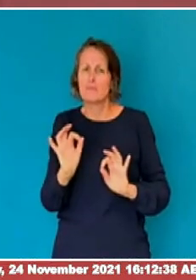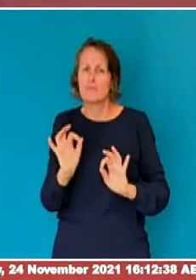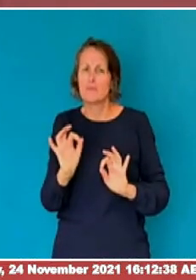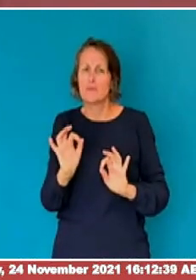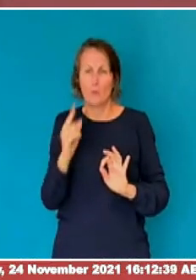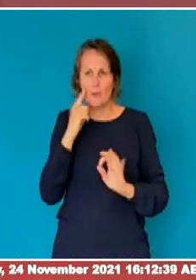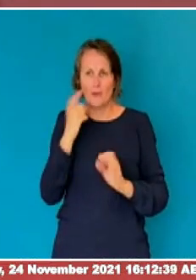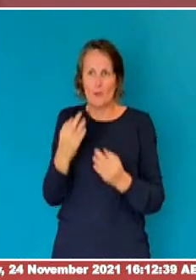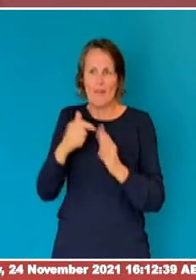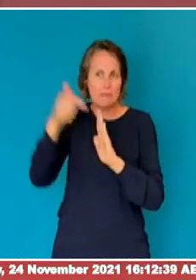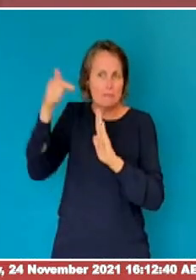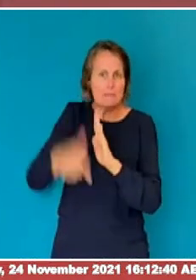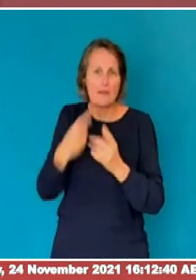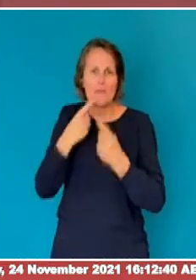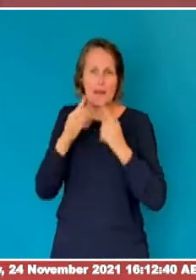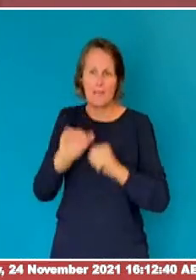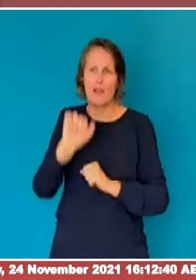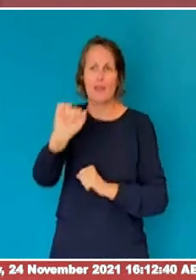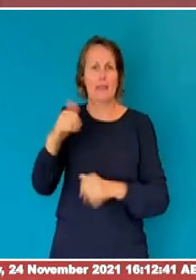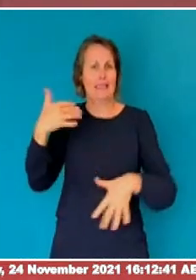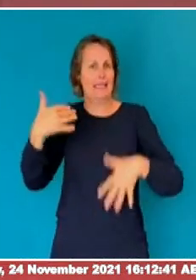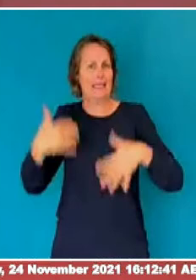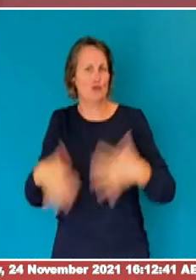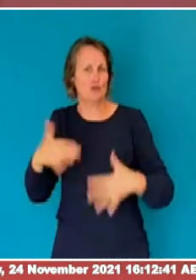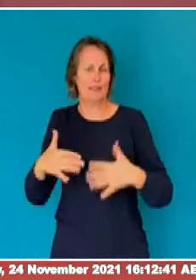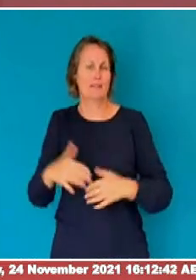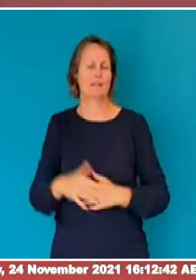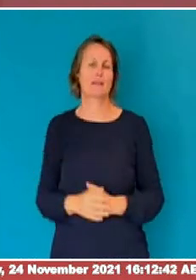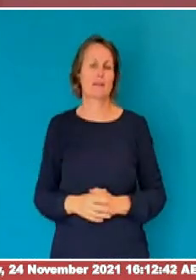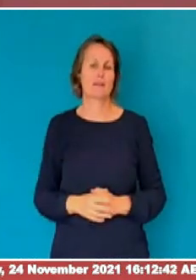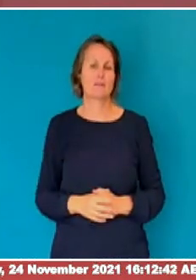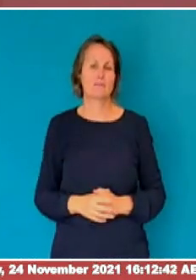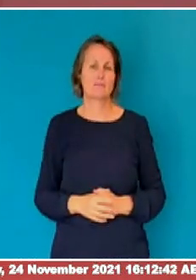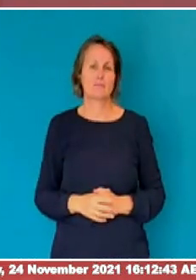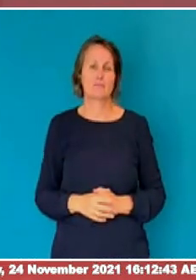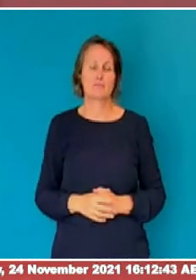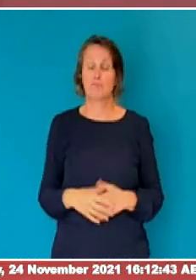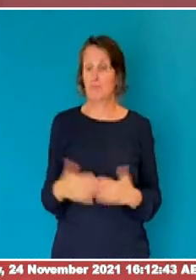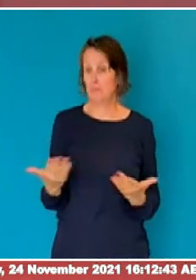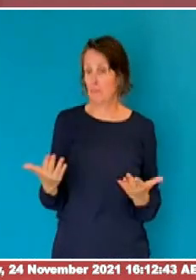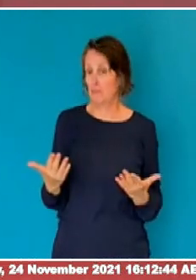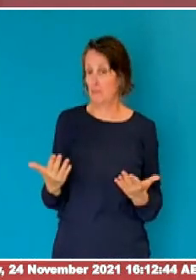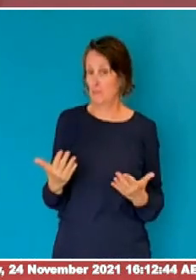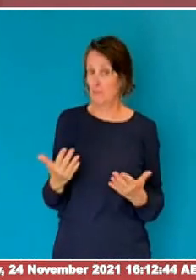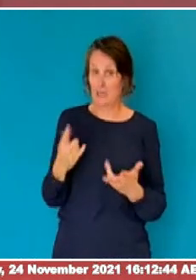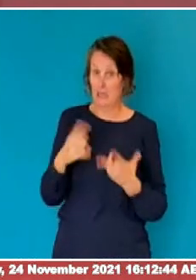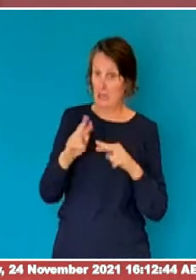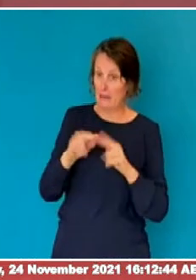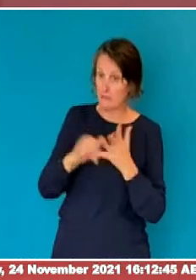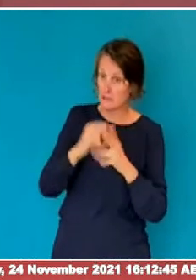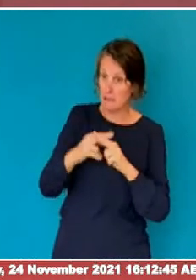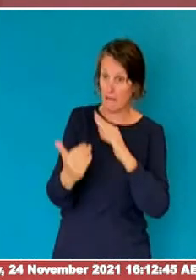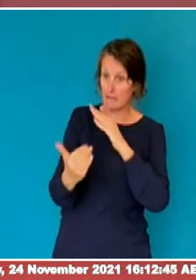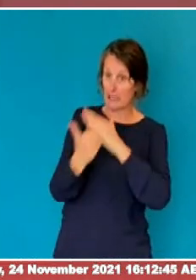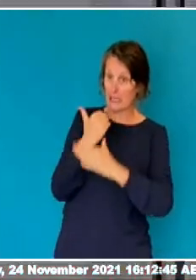You could ask the employee when they come in and say, "I need a request for a